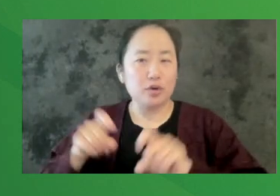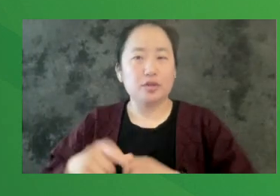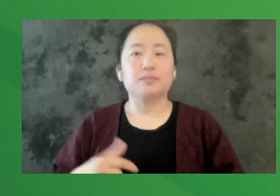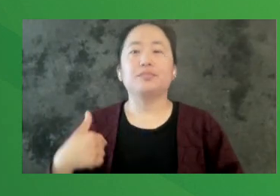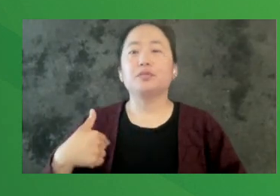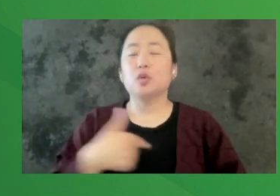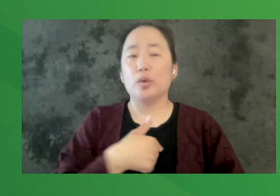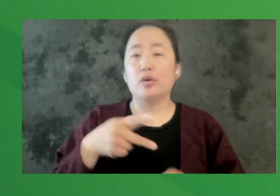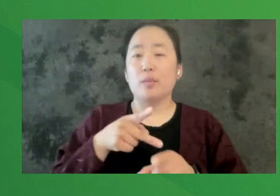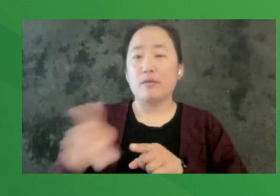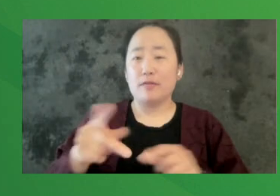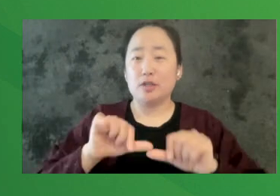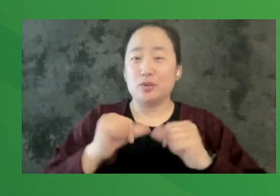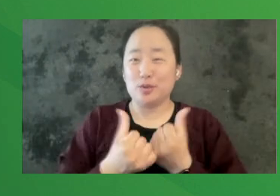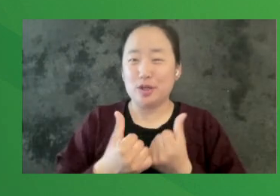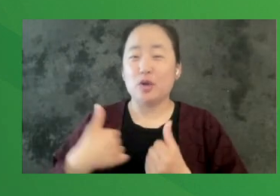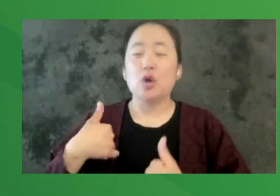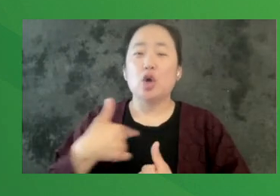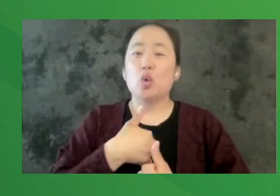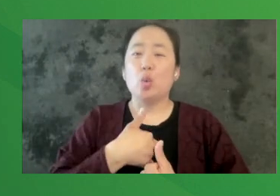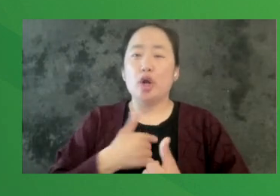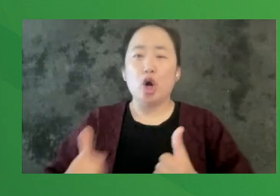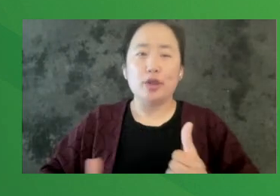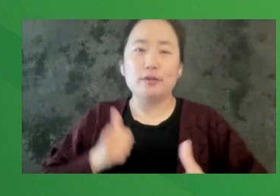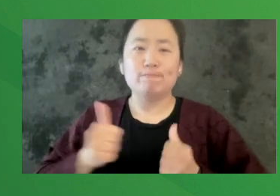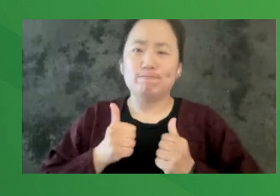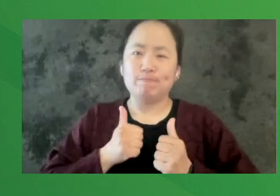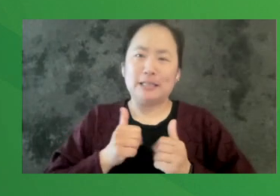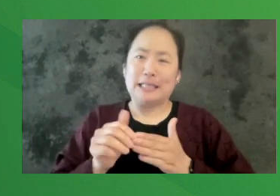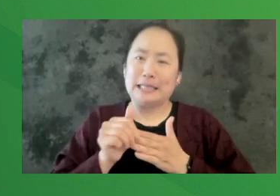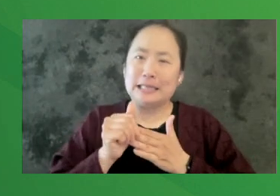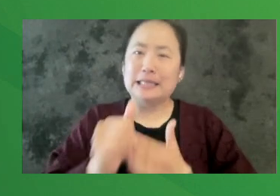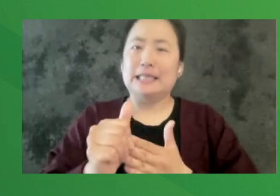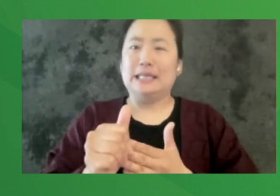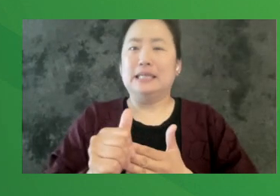like to say we're the champion of environmental education working across North America and around